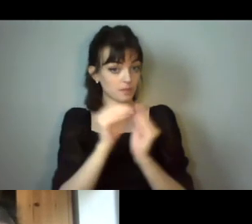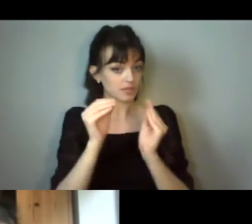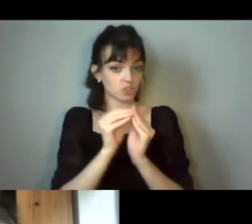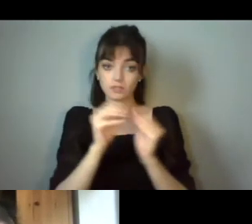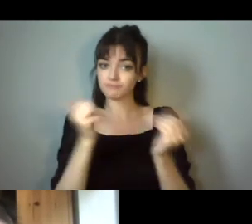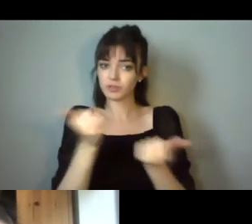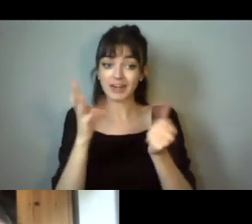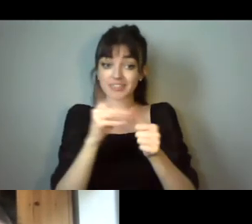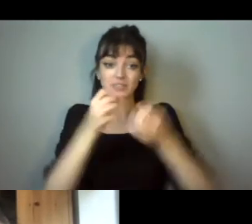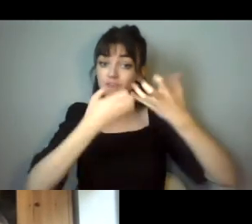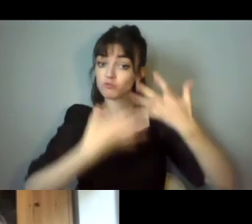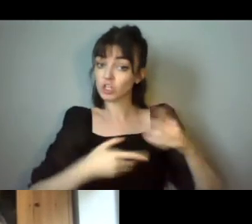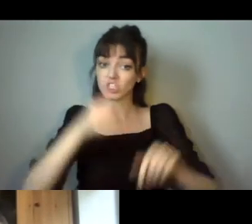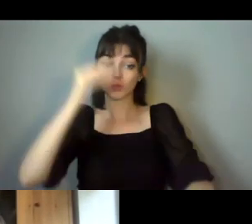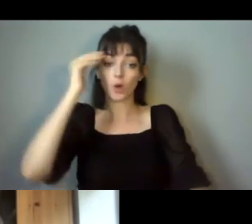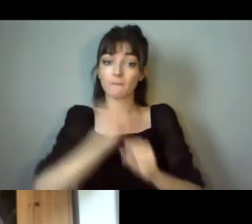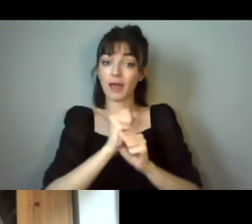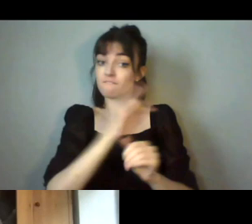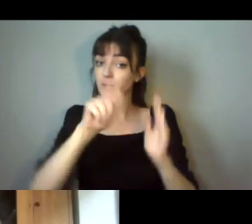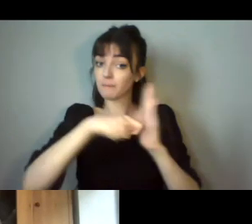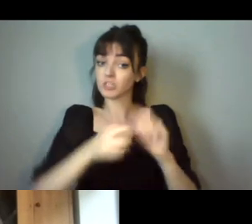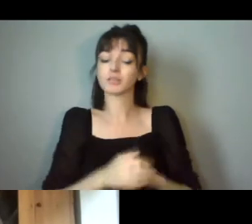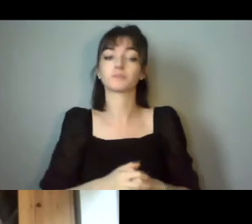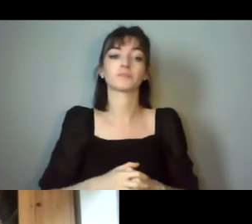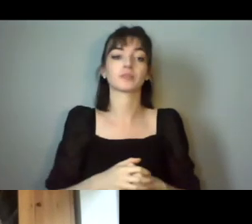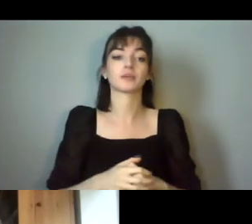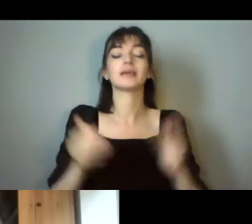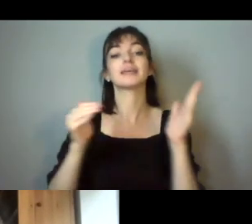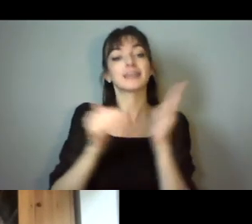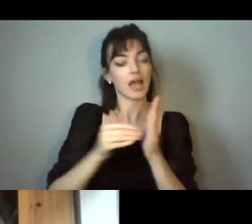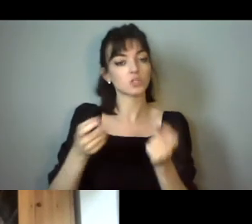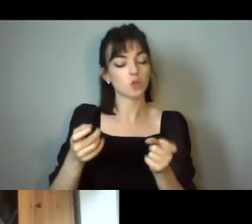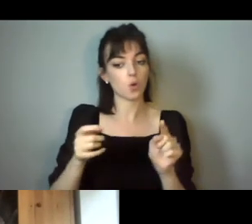projects that you know about? >>: Yes, so in Latin America,